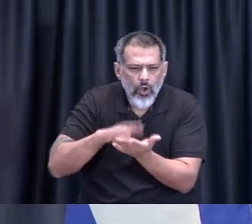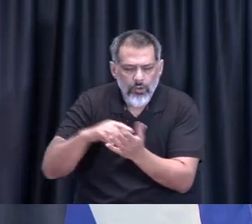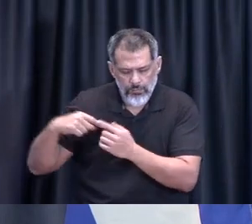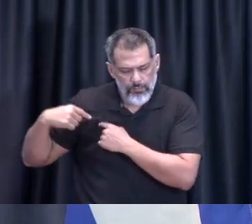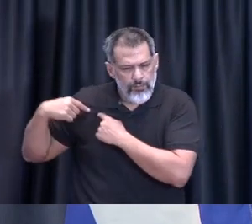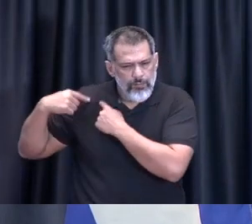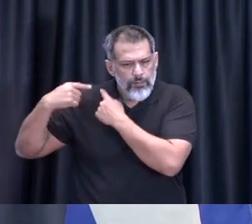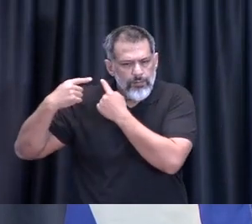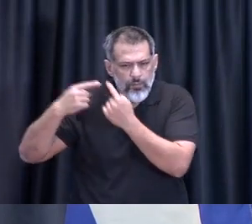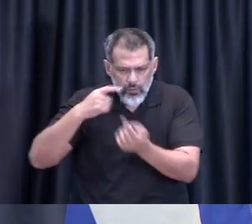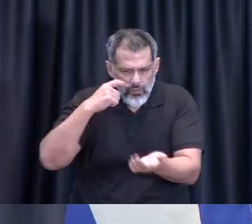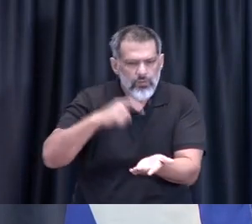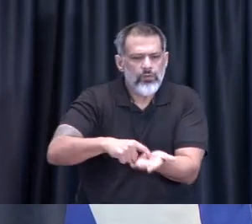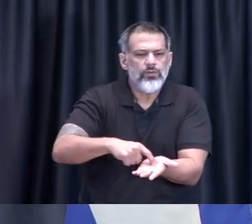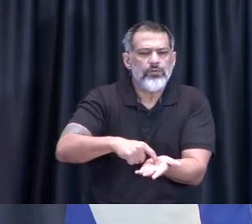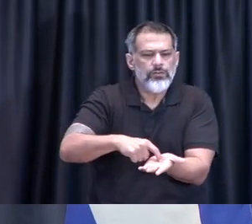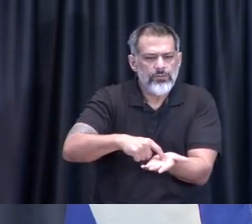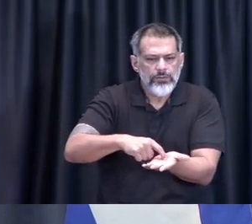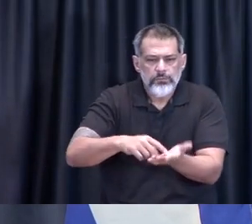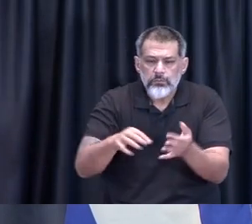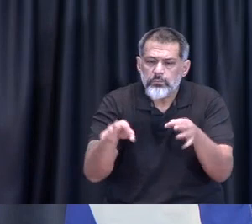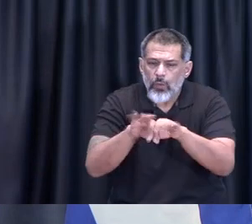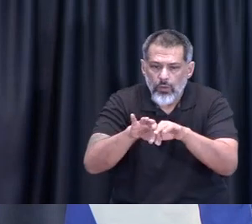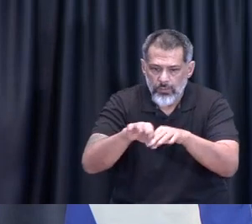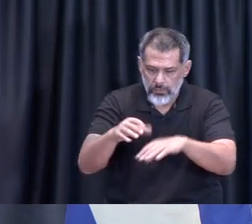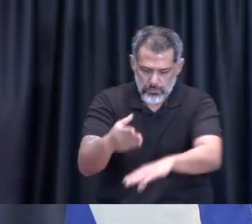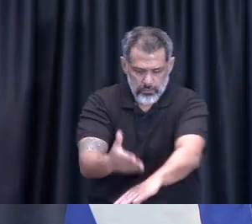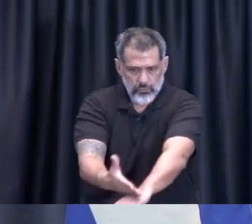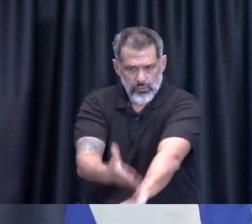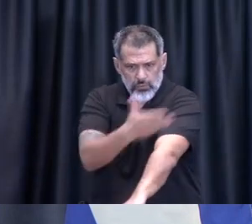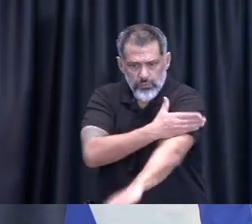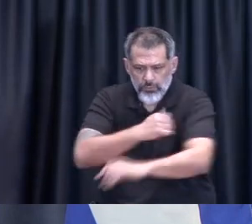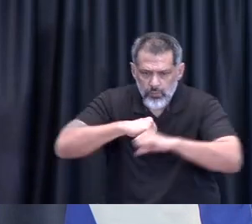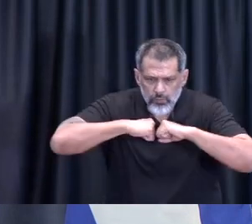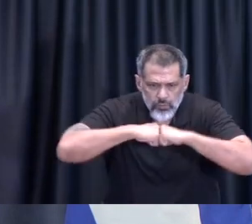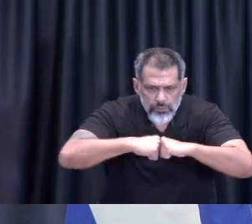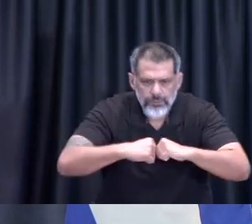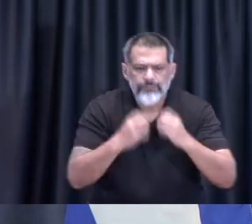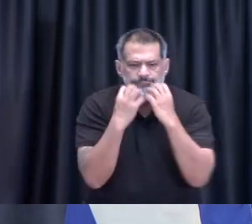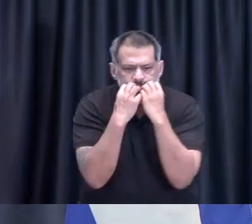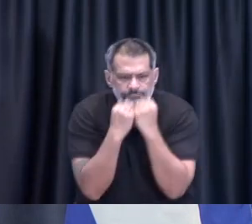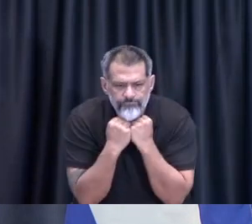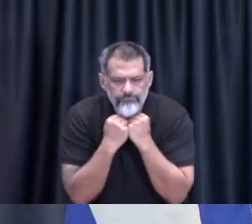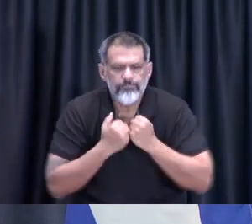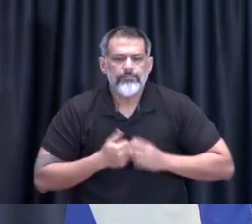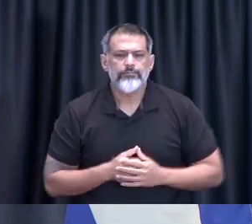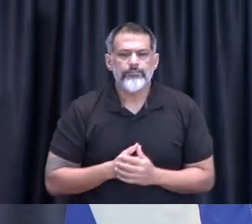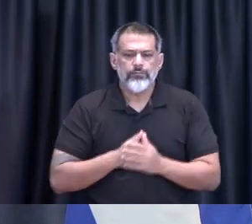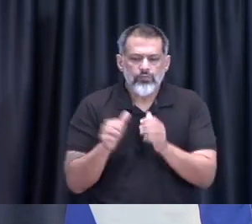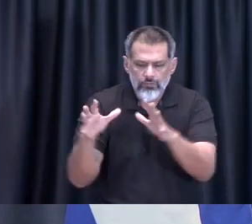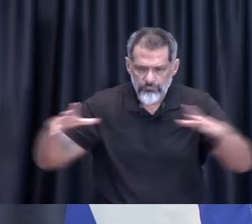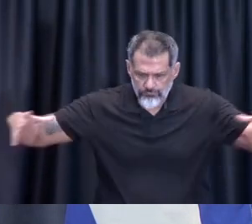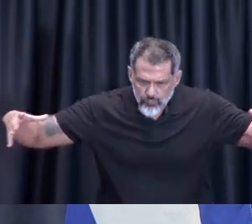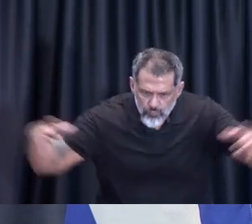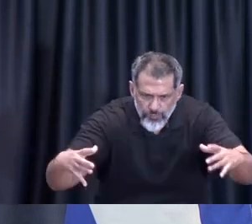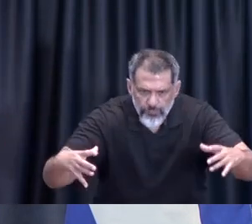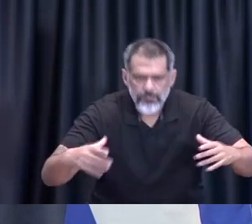Let's protect the progress we've made, and together, look to the year ahead